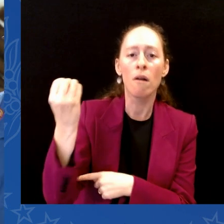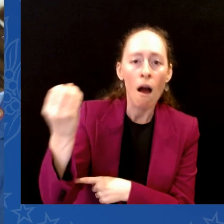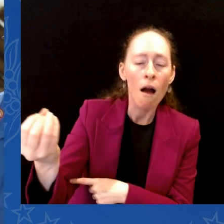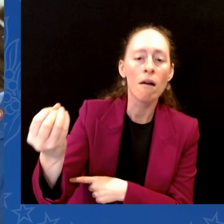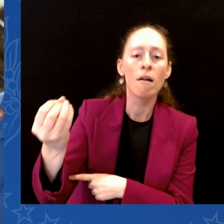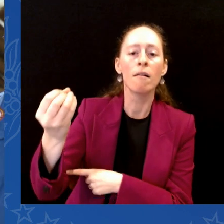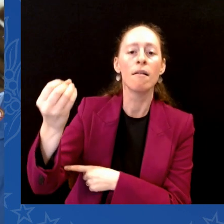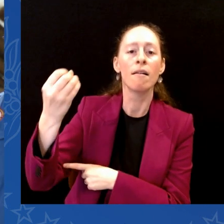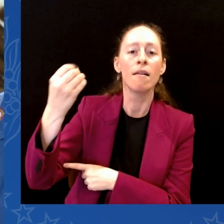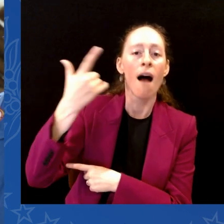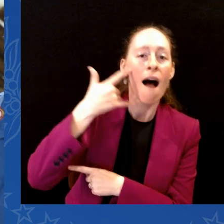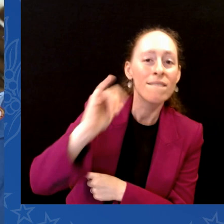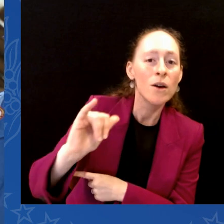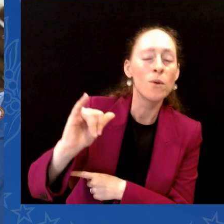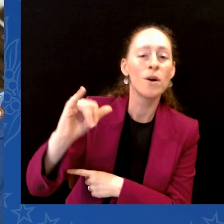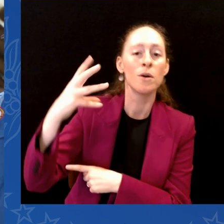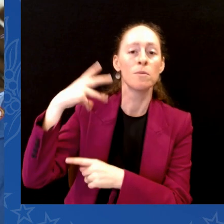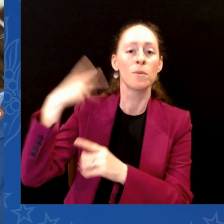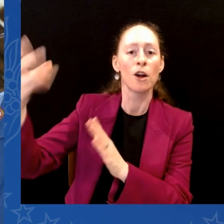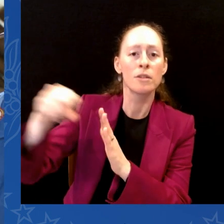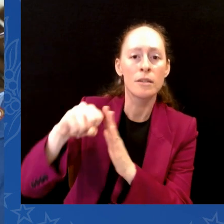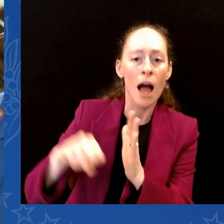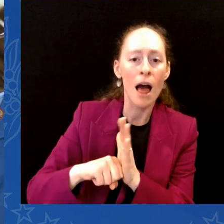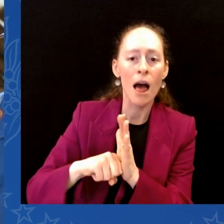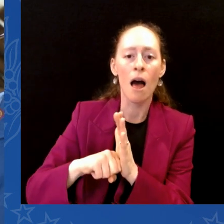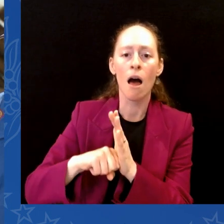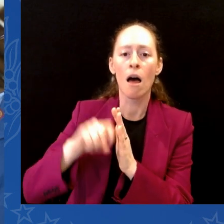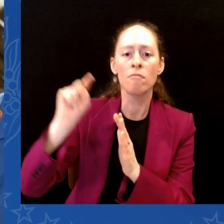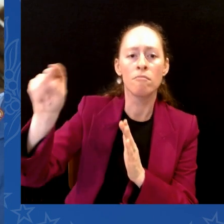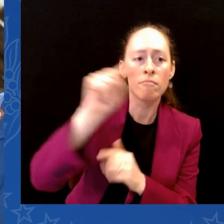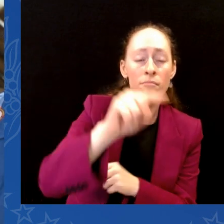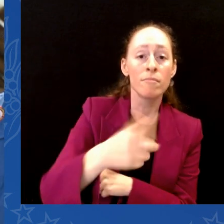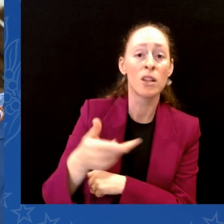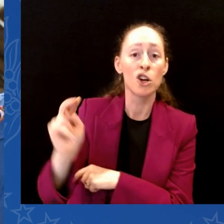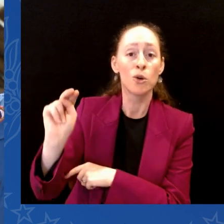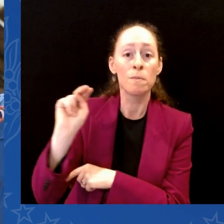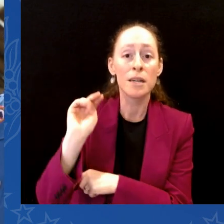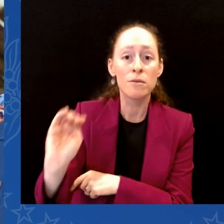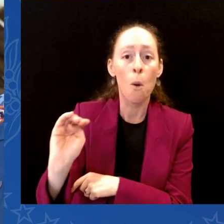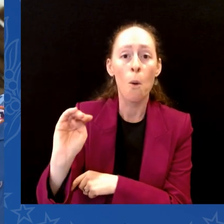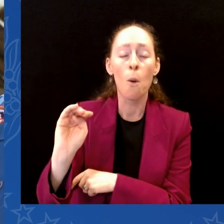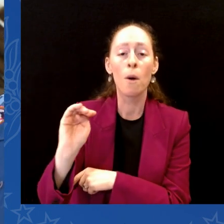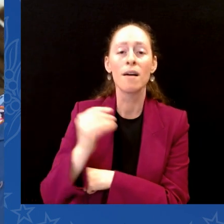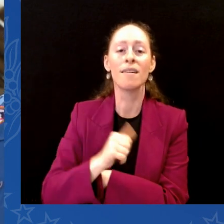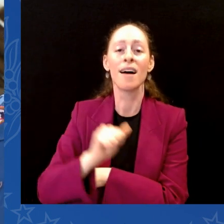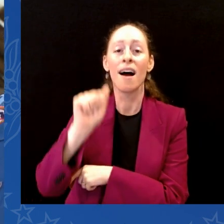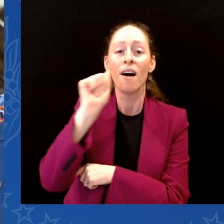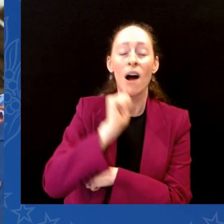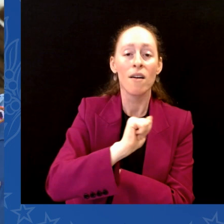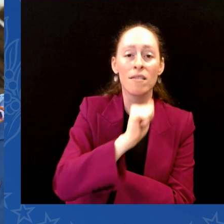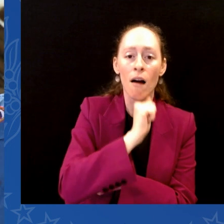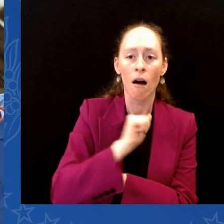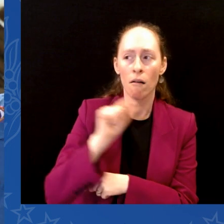down in New Mexico and Arizona than makes up the entire -- the entirety of the state of New Jersey.